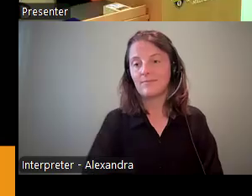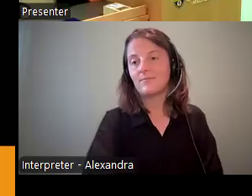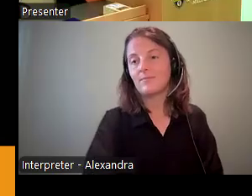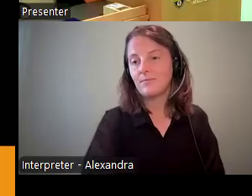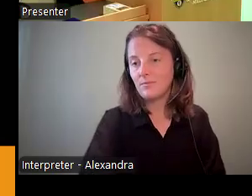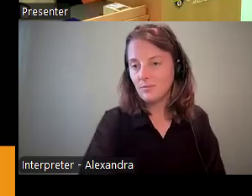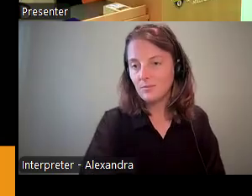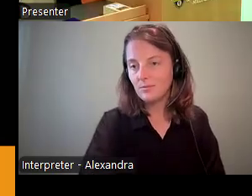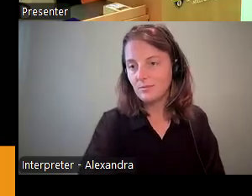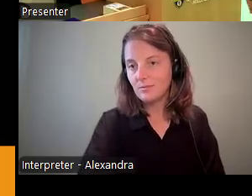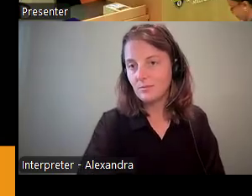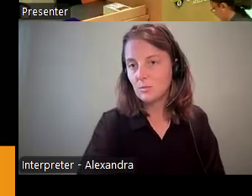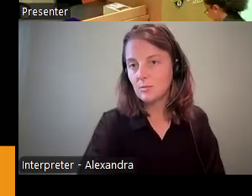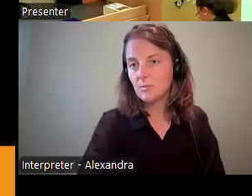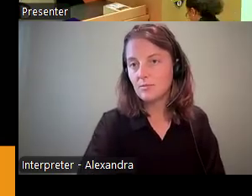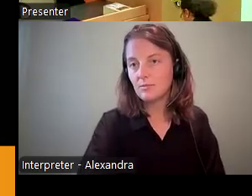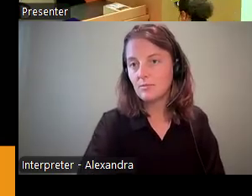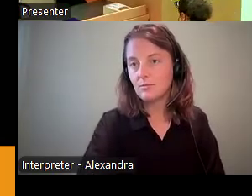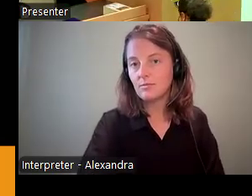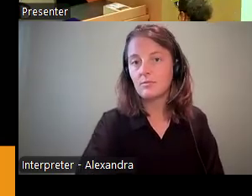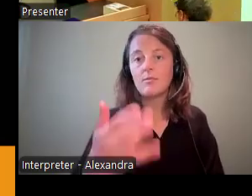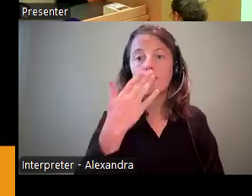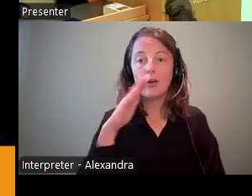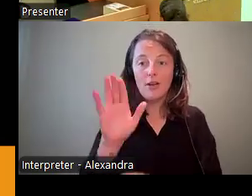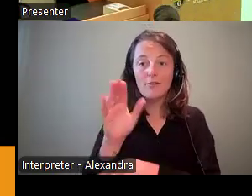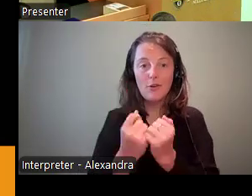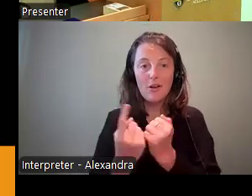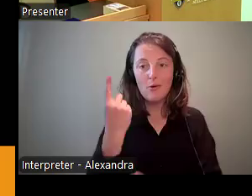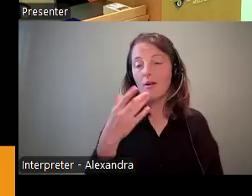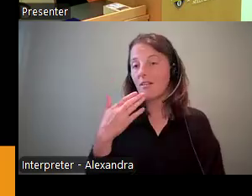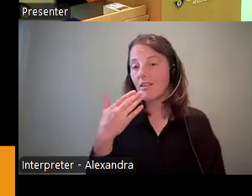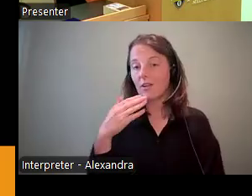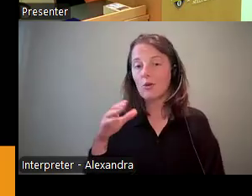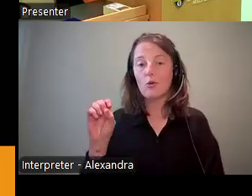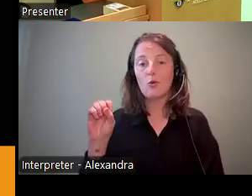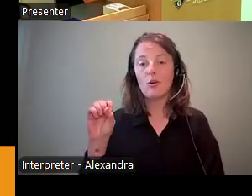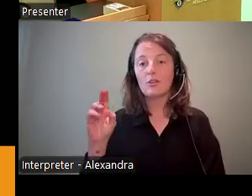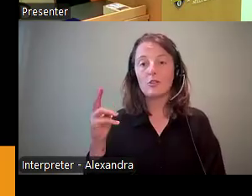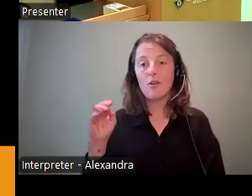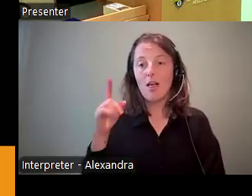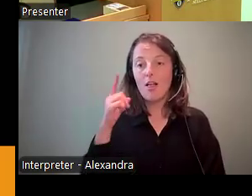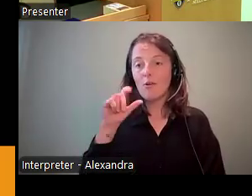Good afternoon everyone and thank you Chanel for not just the wonderful introduction but the